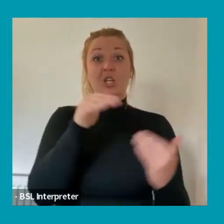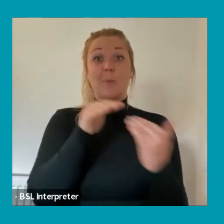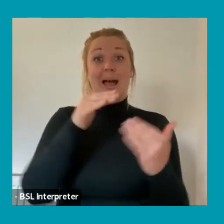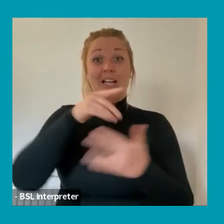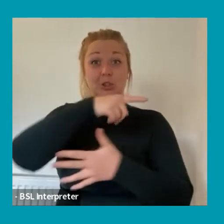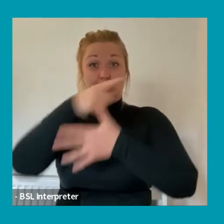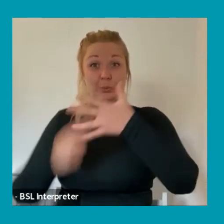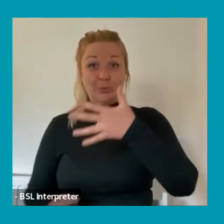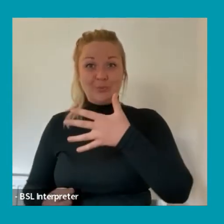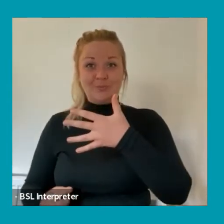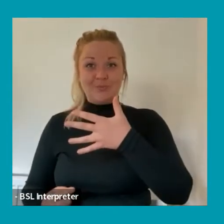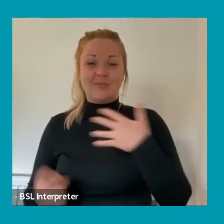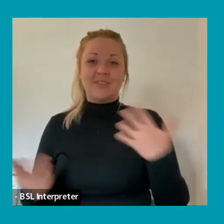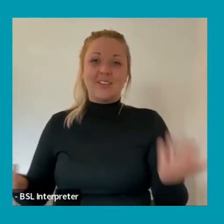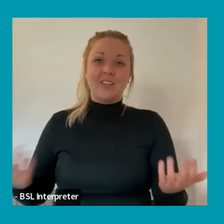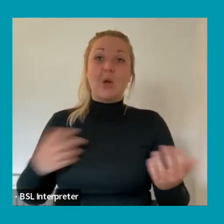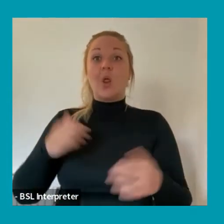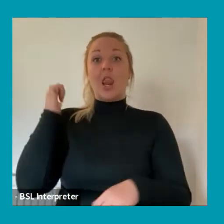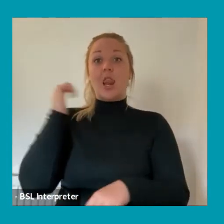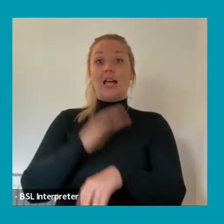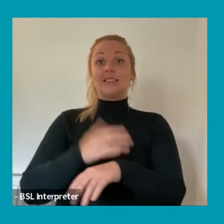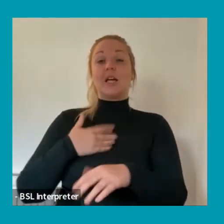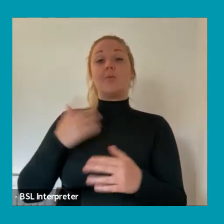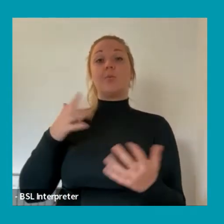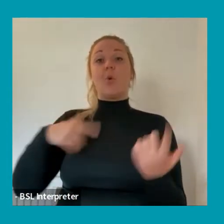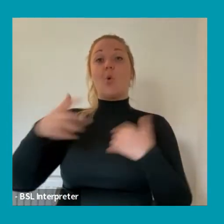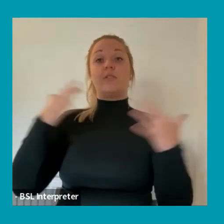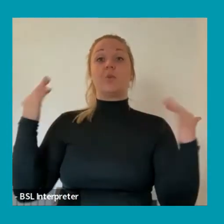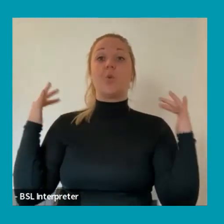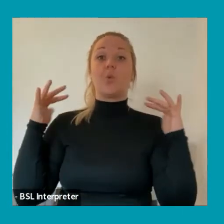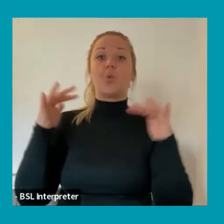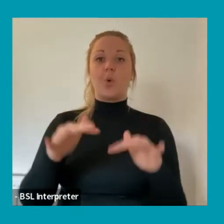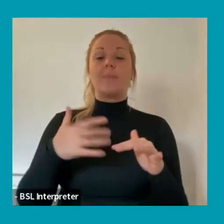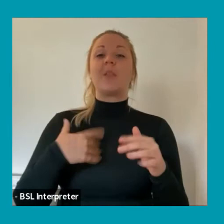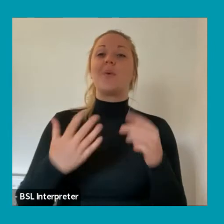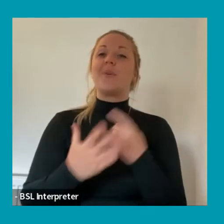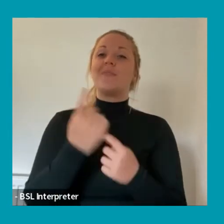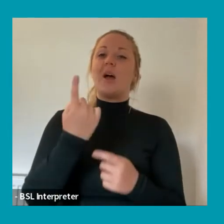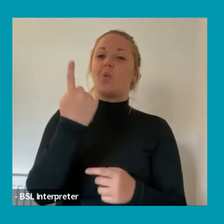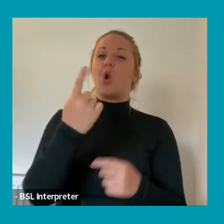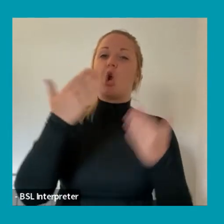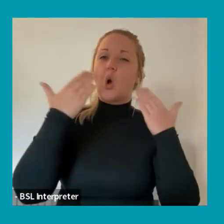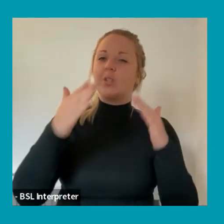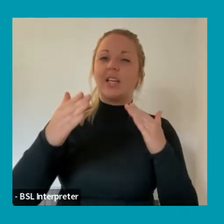The last time we all got together, we found-- I won't name it. We found a hotel assayed it was accessible.